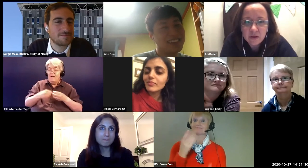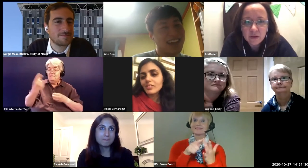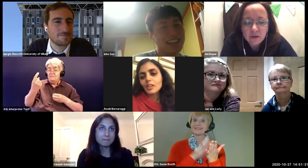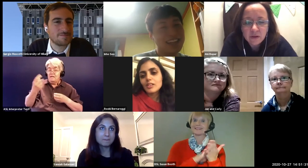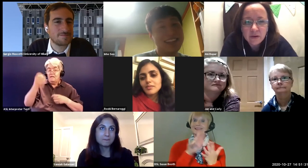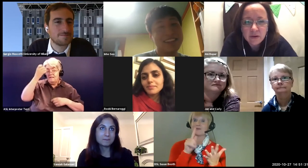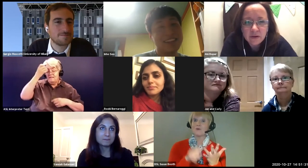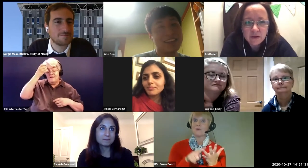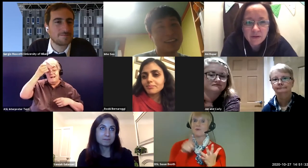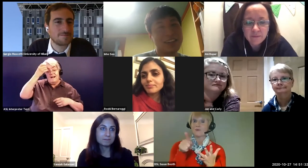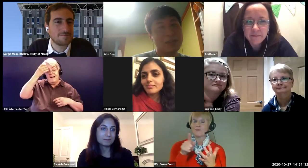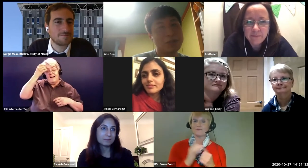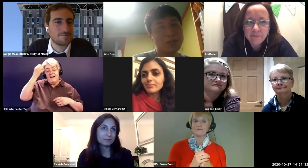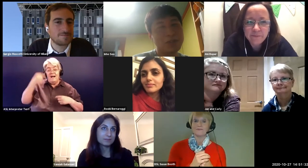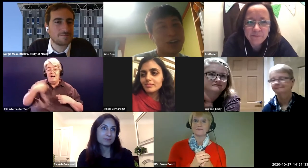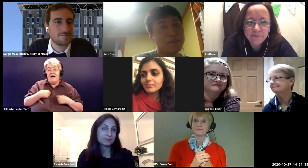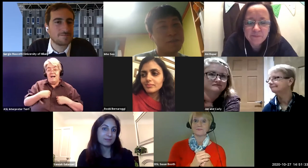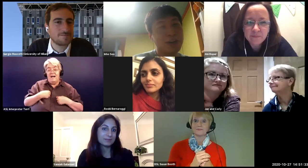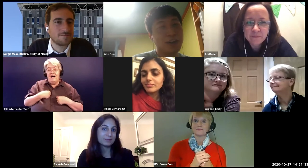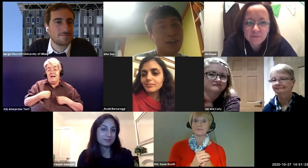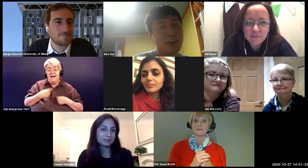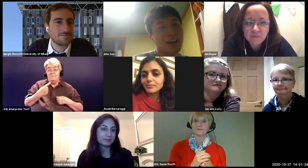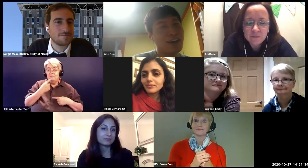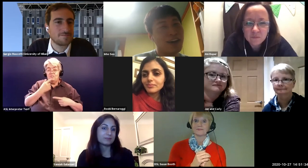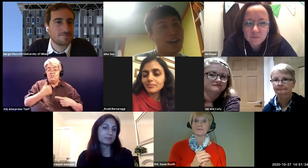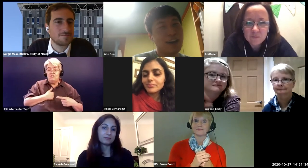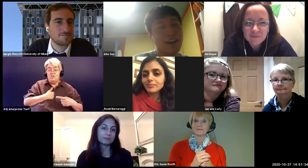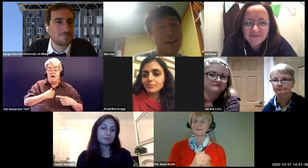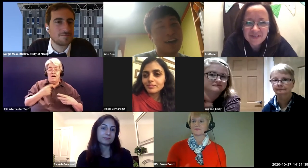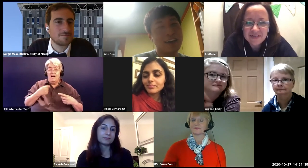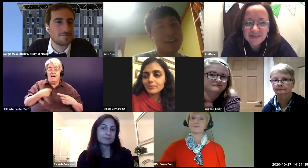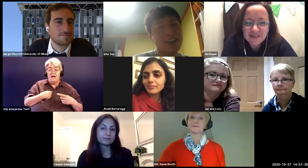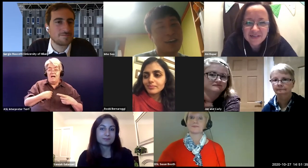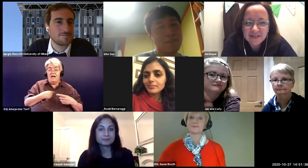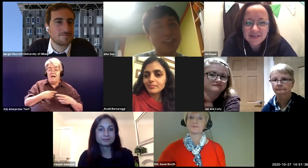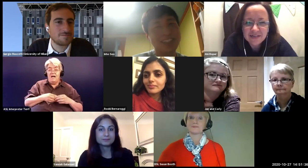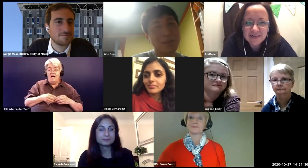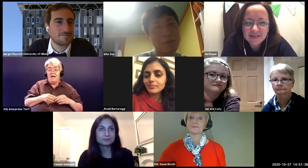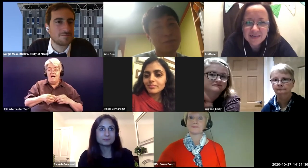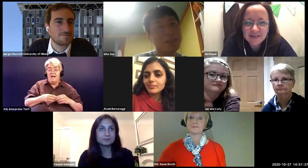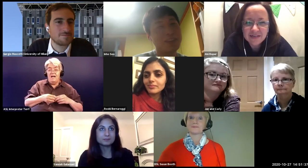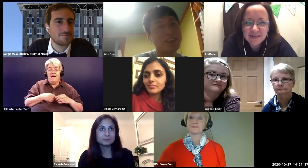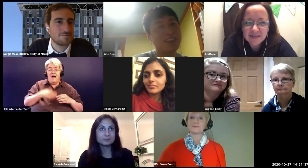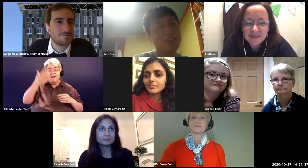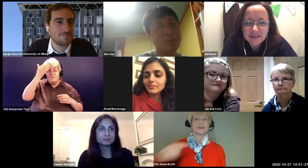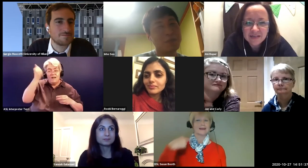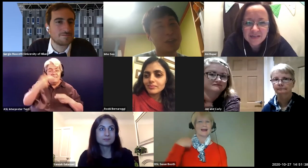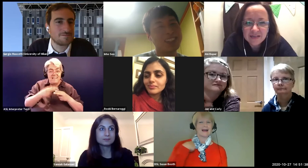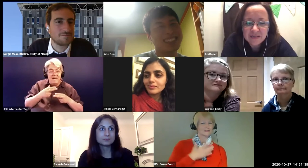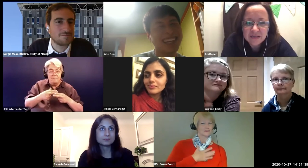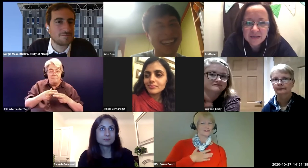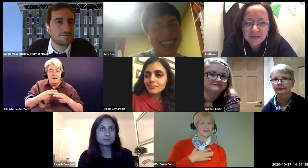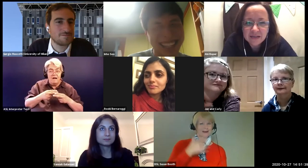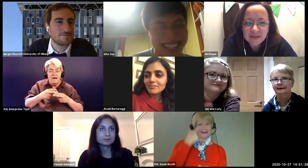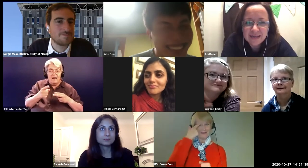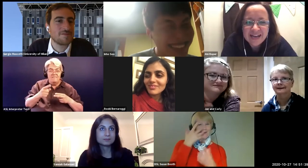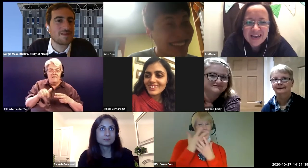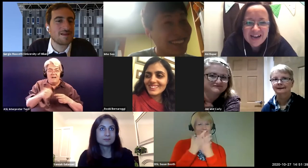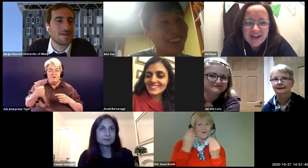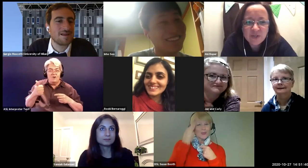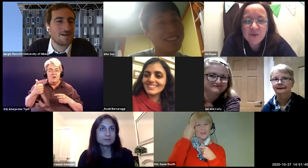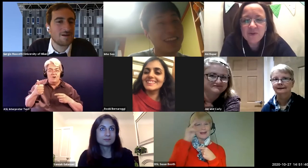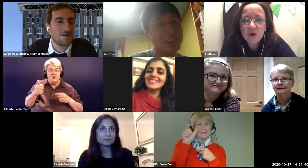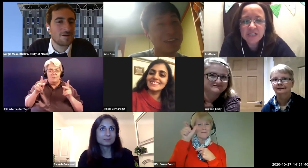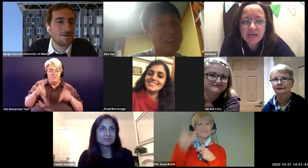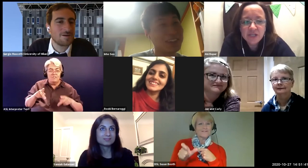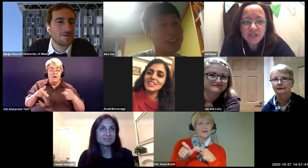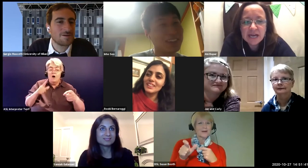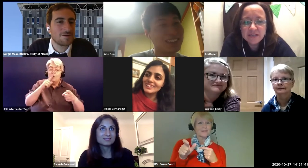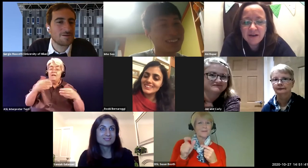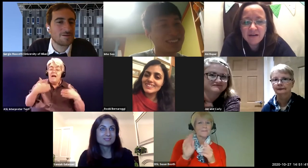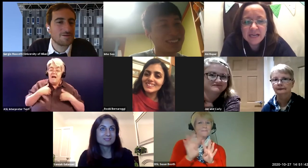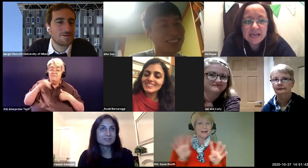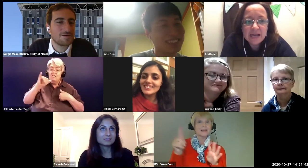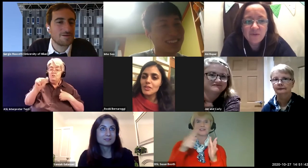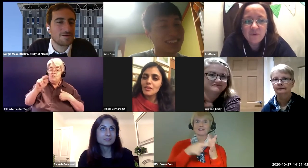Yeah I I'm sorry I uh I forgot the name of the list so we've got Jan and Carly and we've got